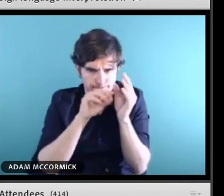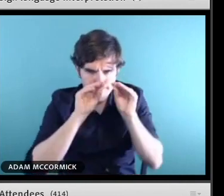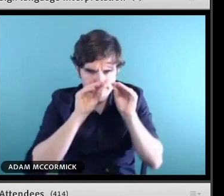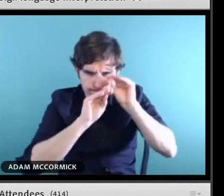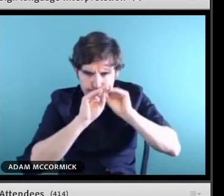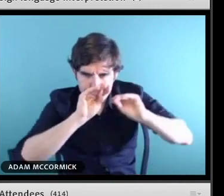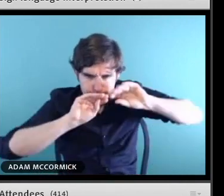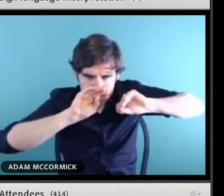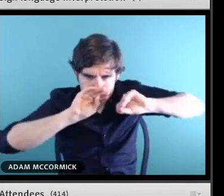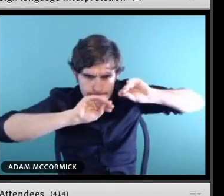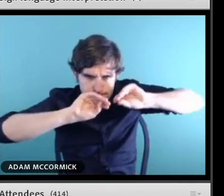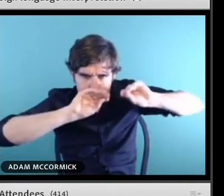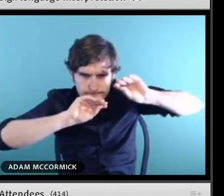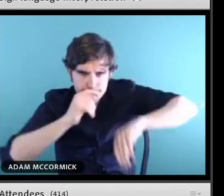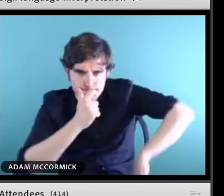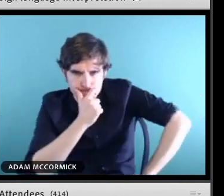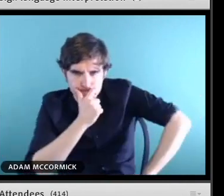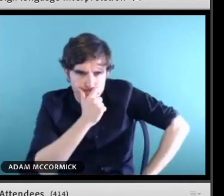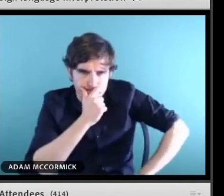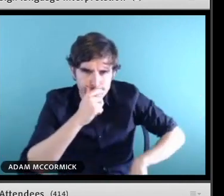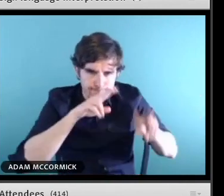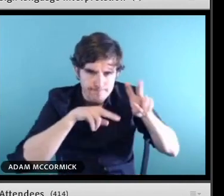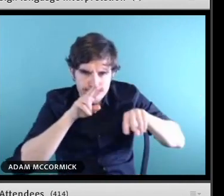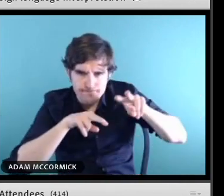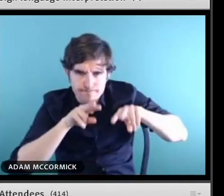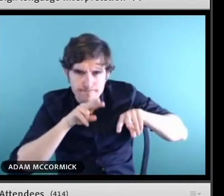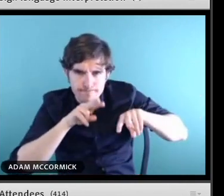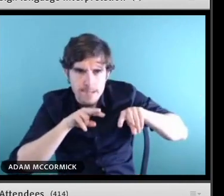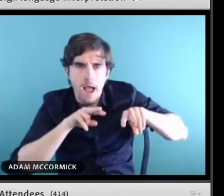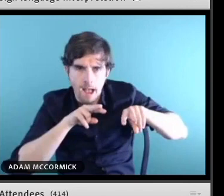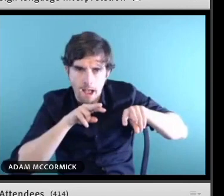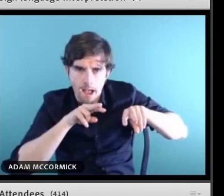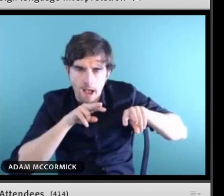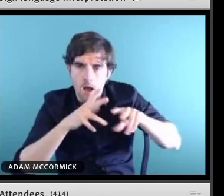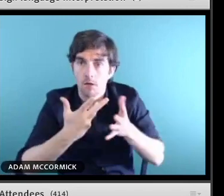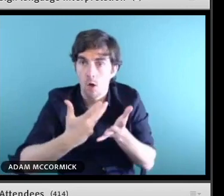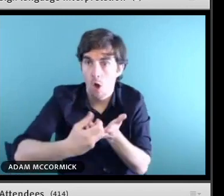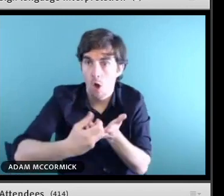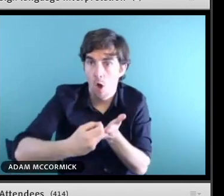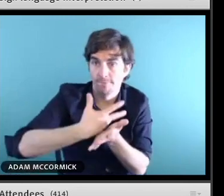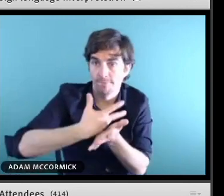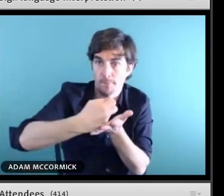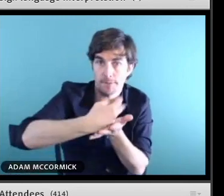the ministry with education and support plan with COVID‑19. Schools budgets for eLearning